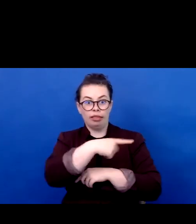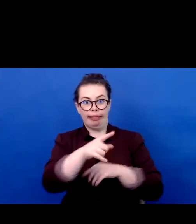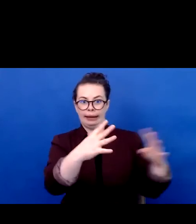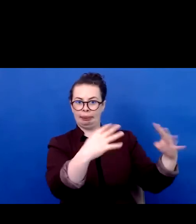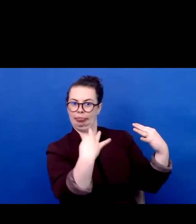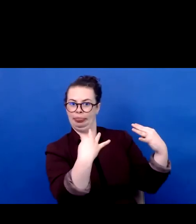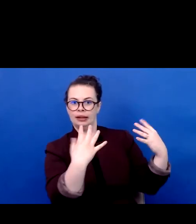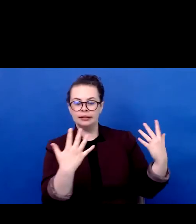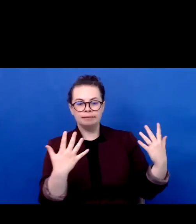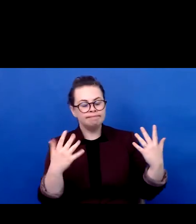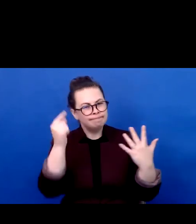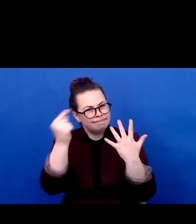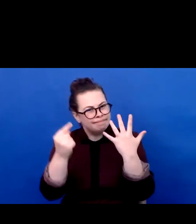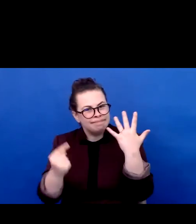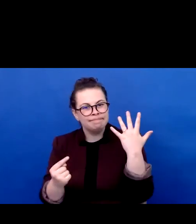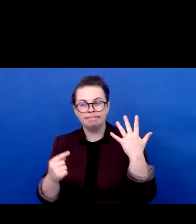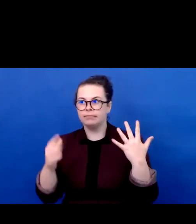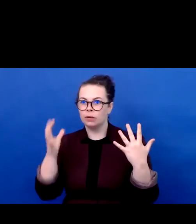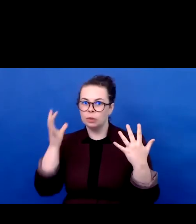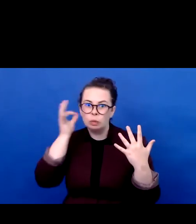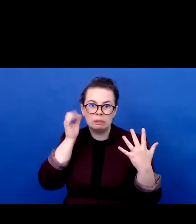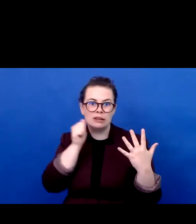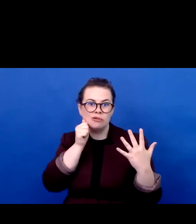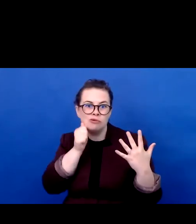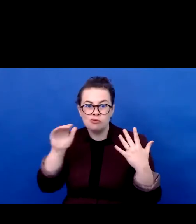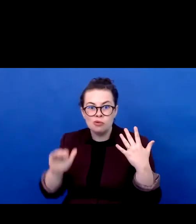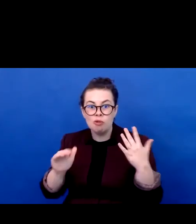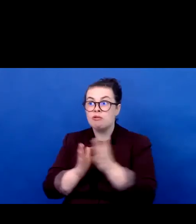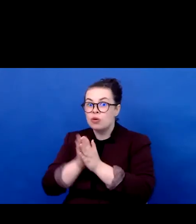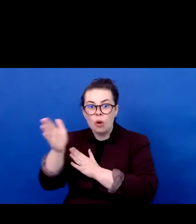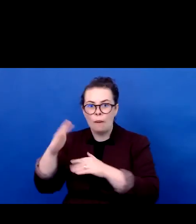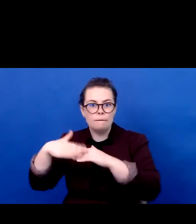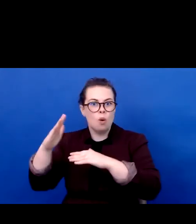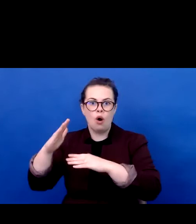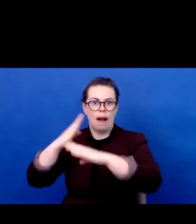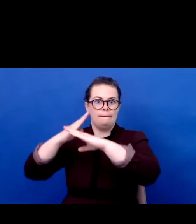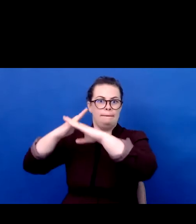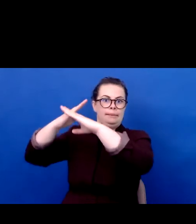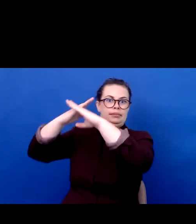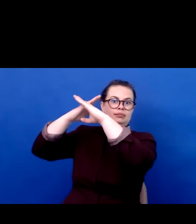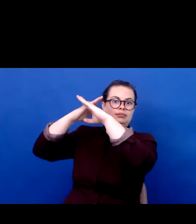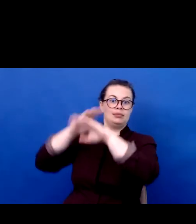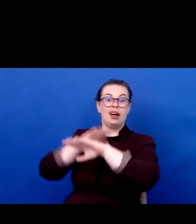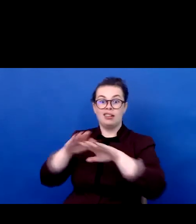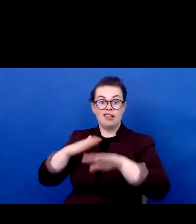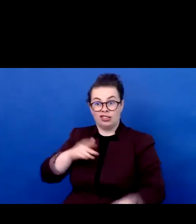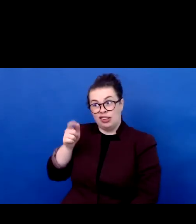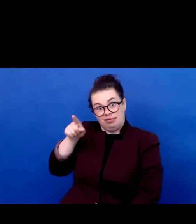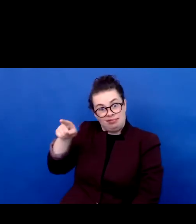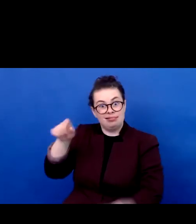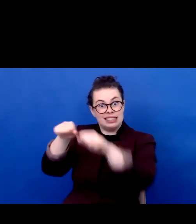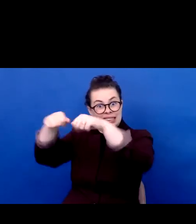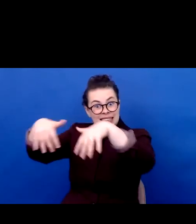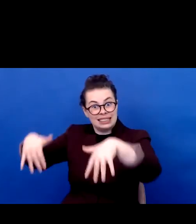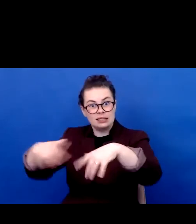women and girl with disability to access to justice so on this record